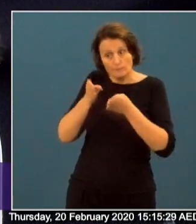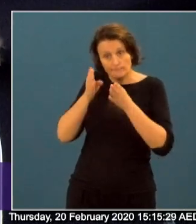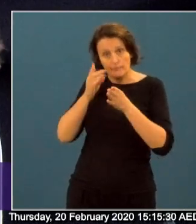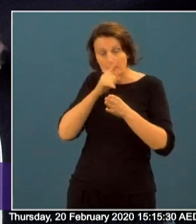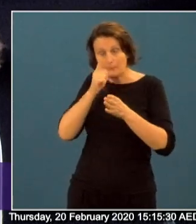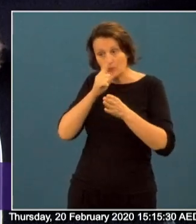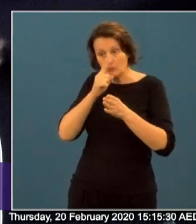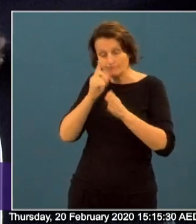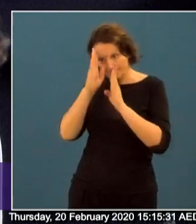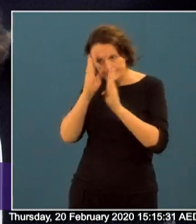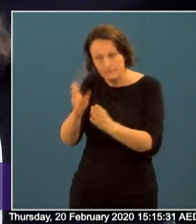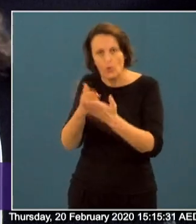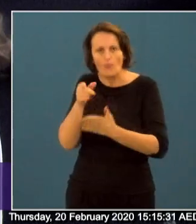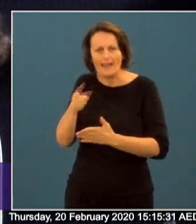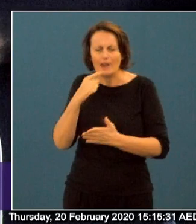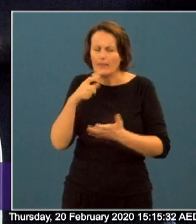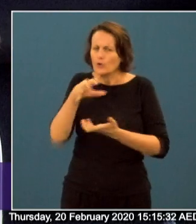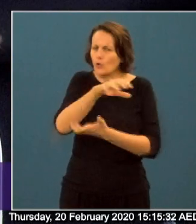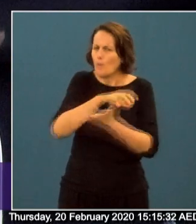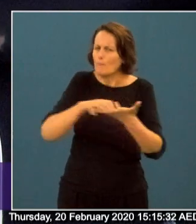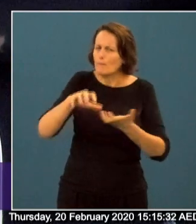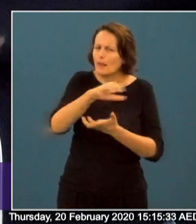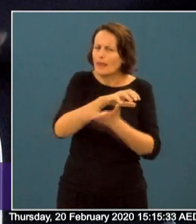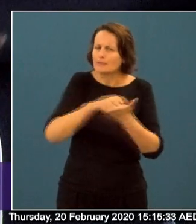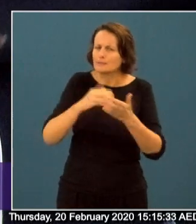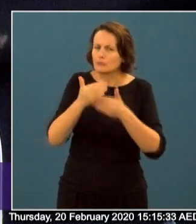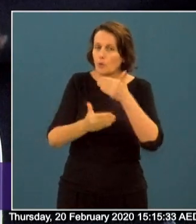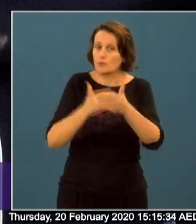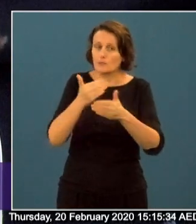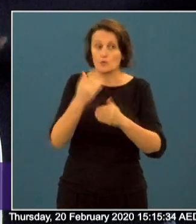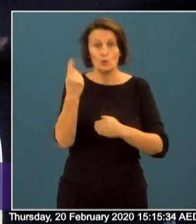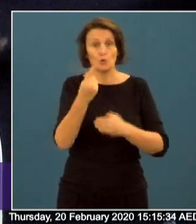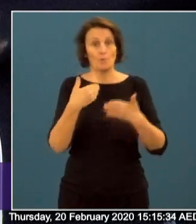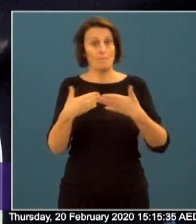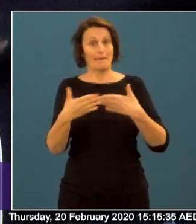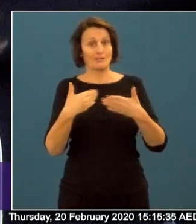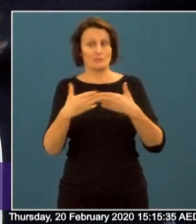managed by the Federal Government. So I think that's a complex process.